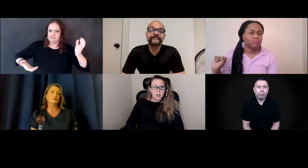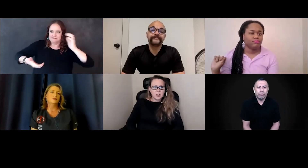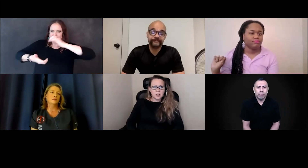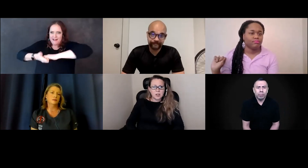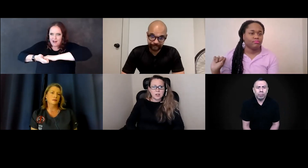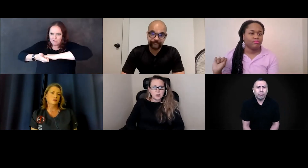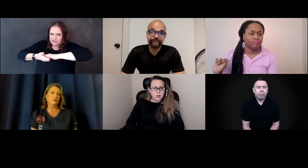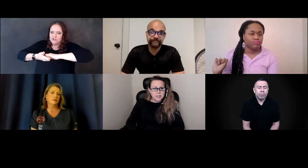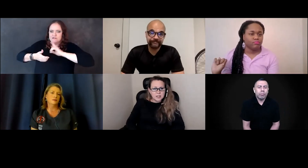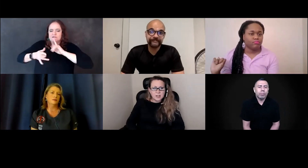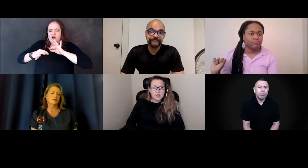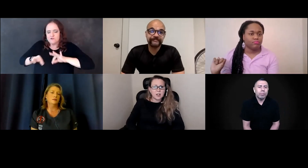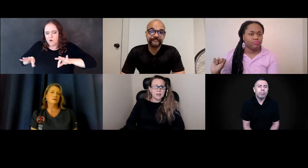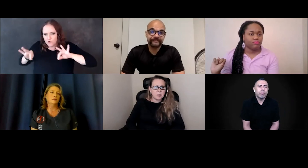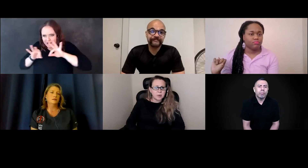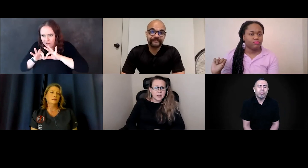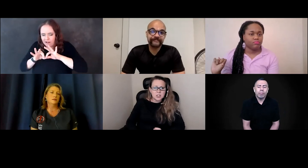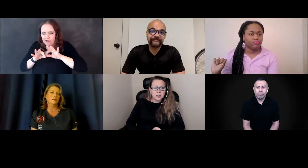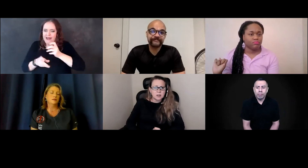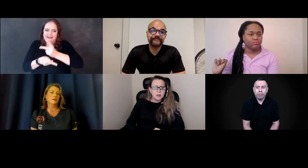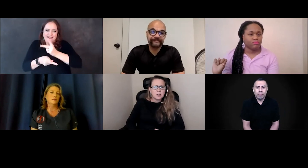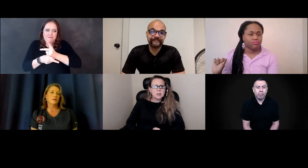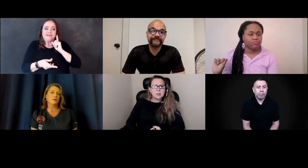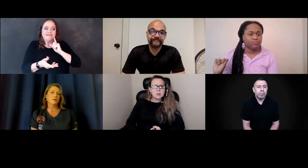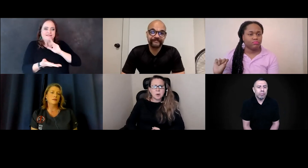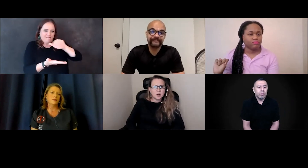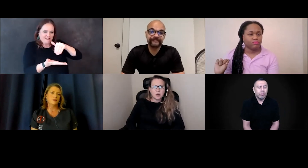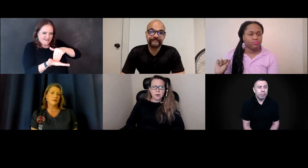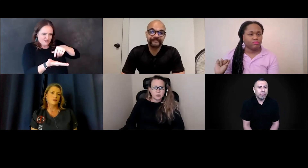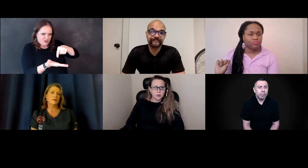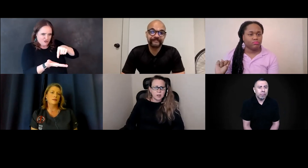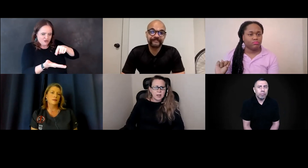The creativity, the collaboration. Both so critical.